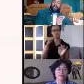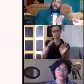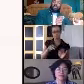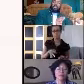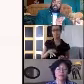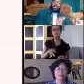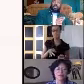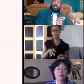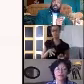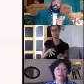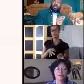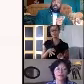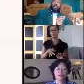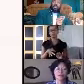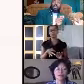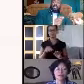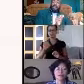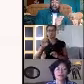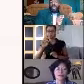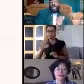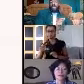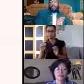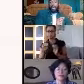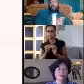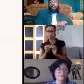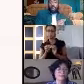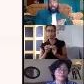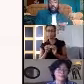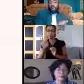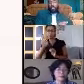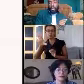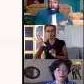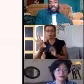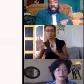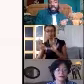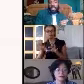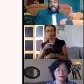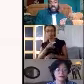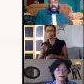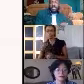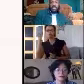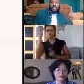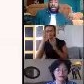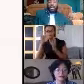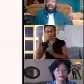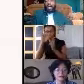help to consider that as a really important component when it comes to anti-racism work.